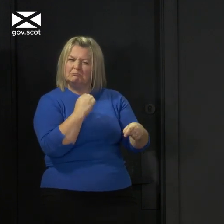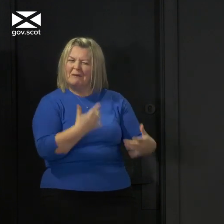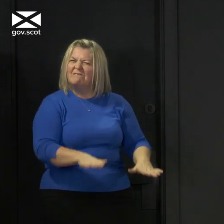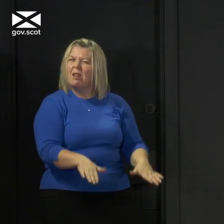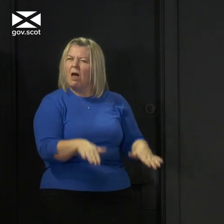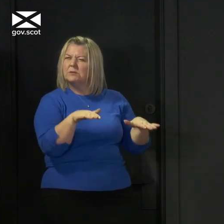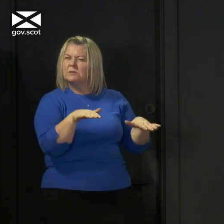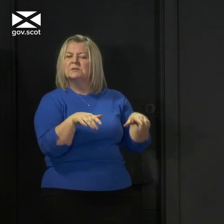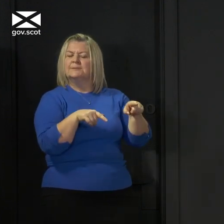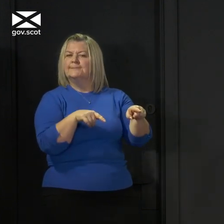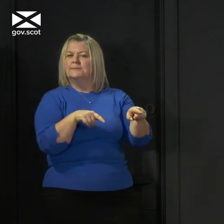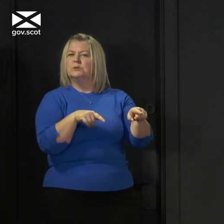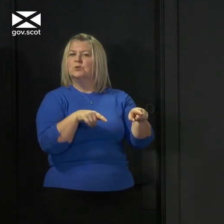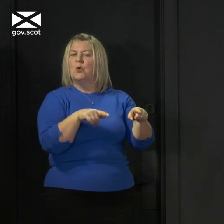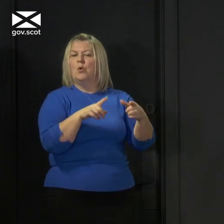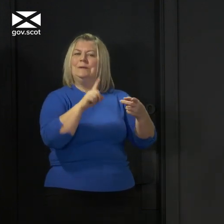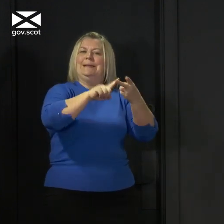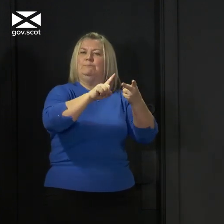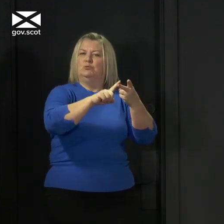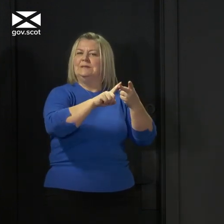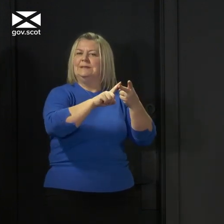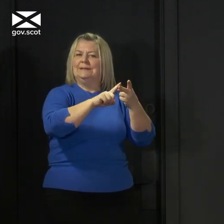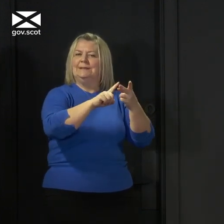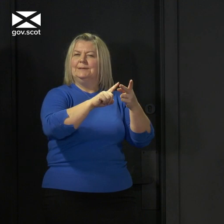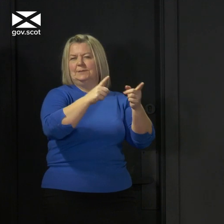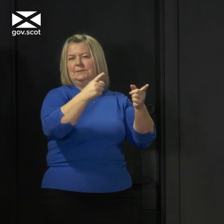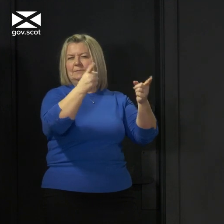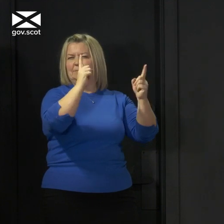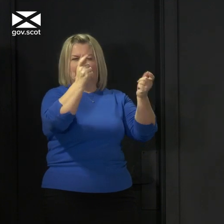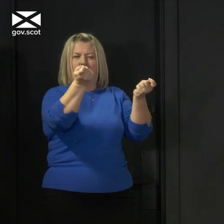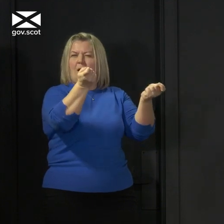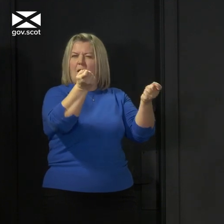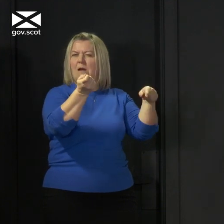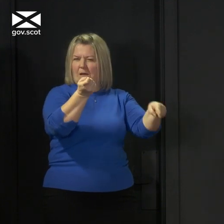you know these are important at planning arrangements to make sure not just the